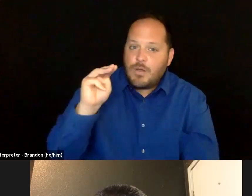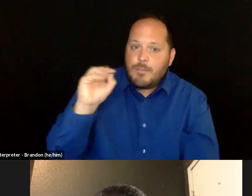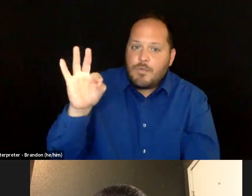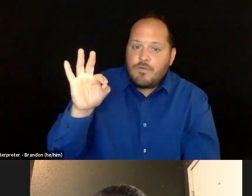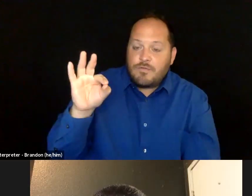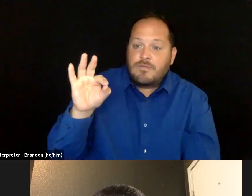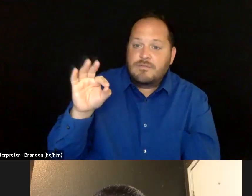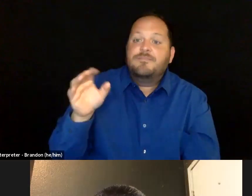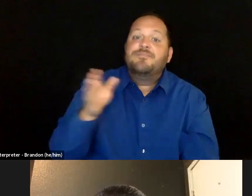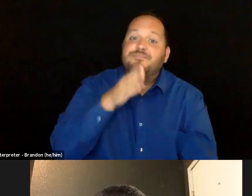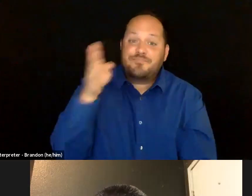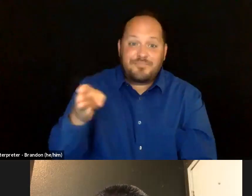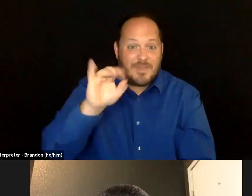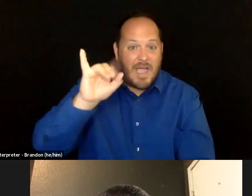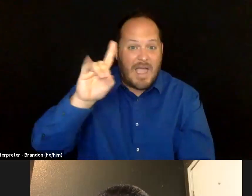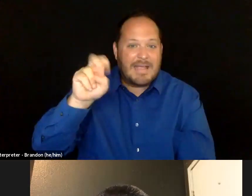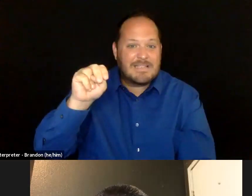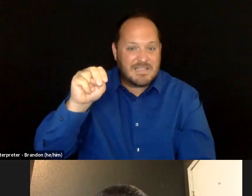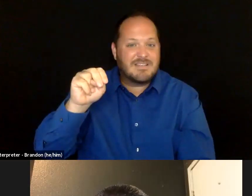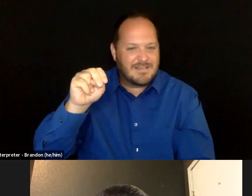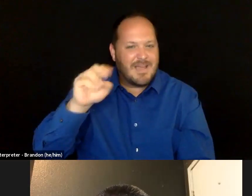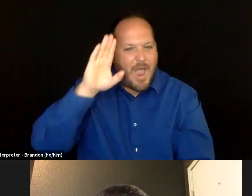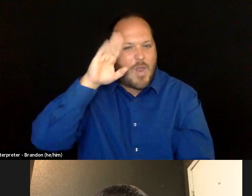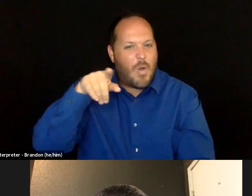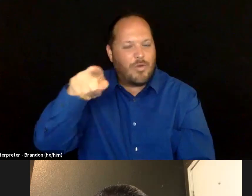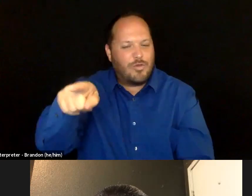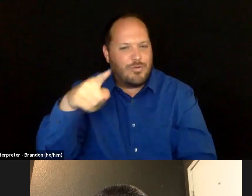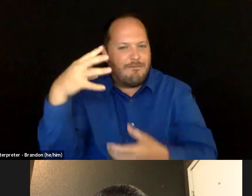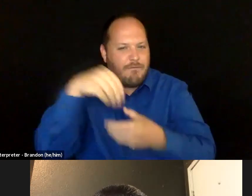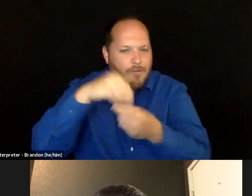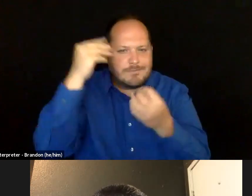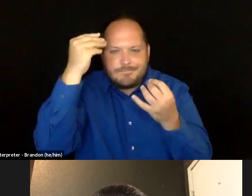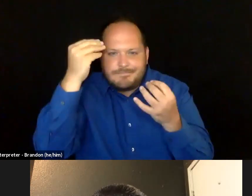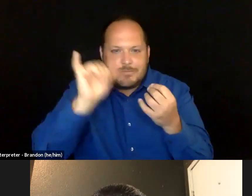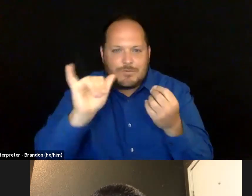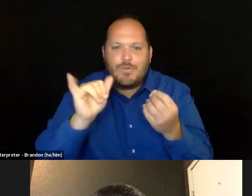So as we've heard some from Moof, formal law change doesn't